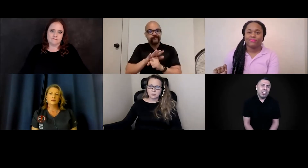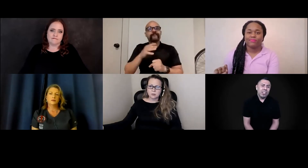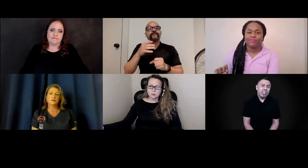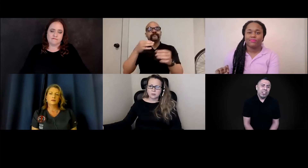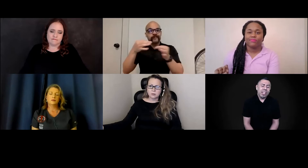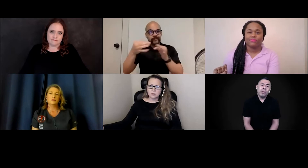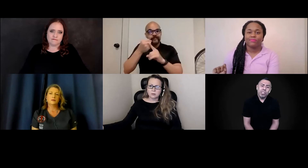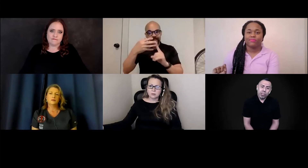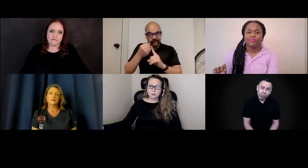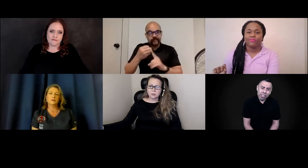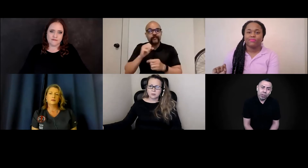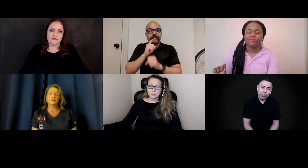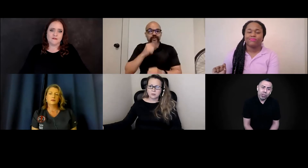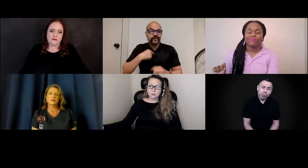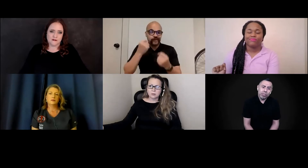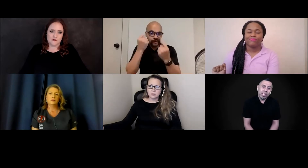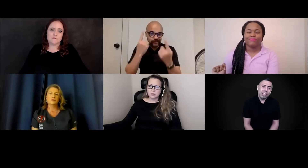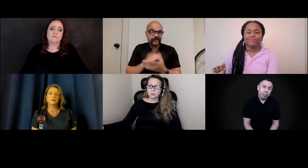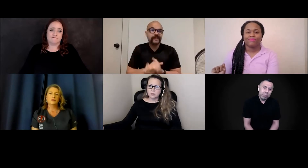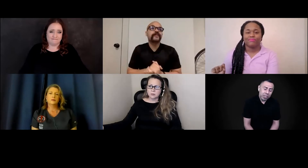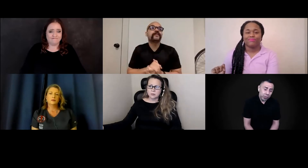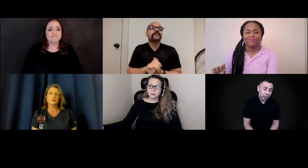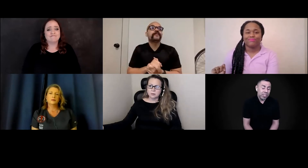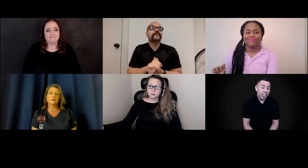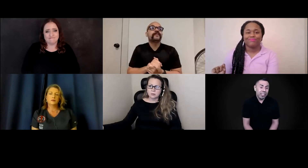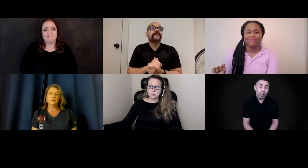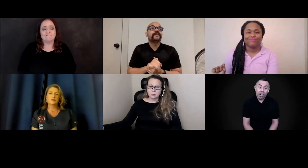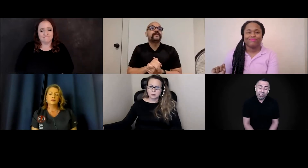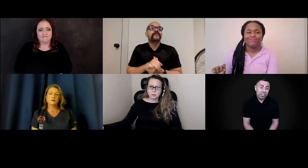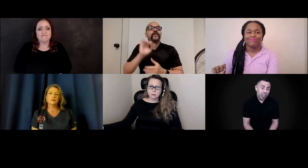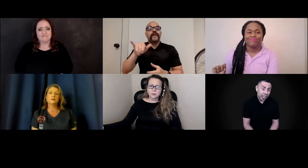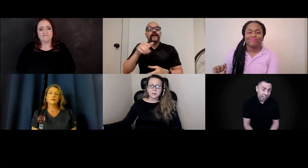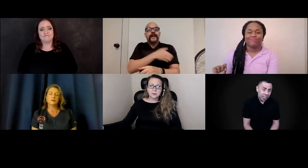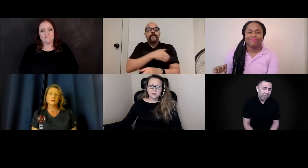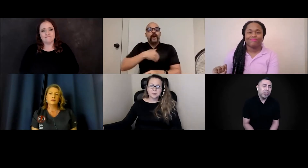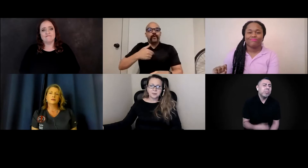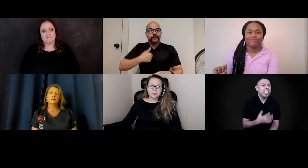That showed me that the interpreters had a commitment to the content of the class in